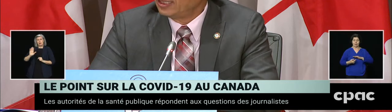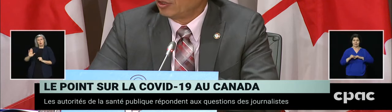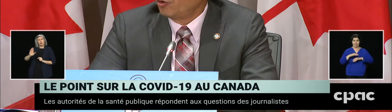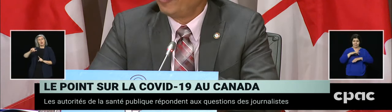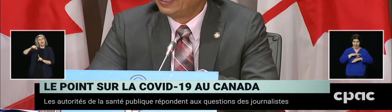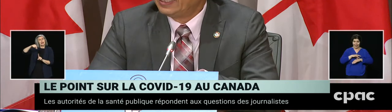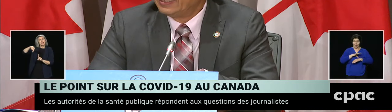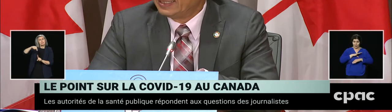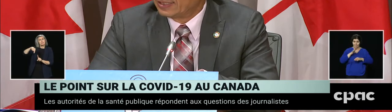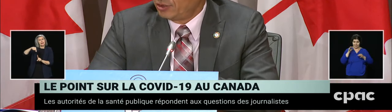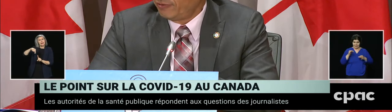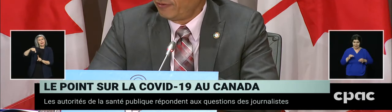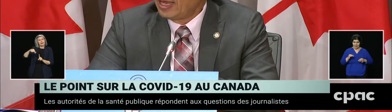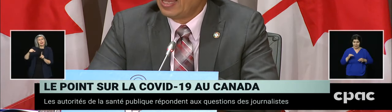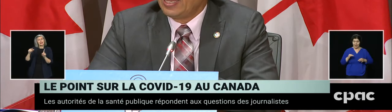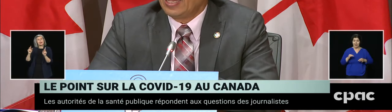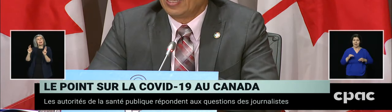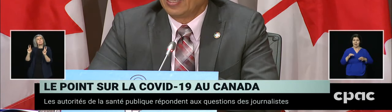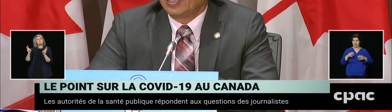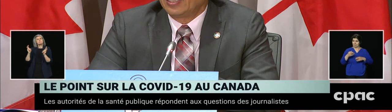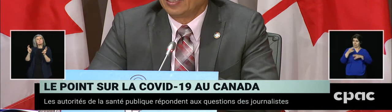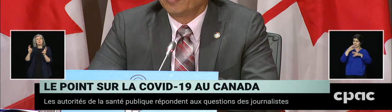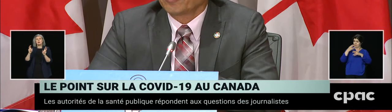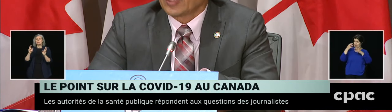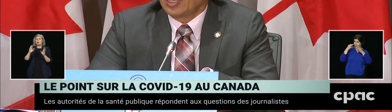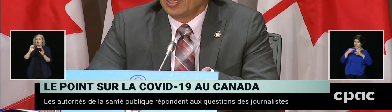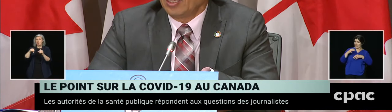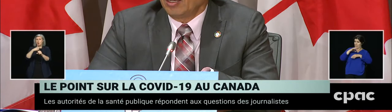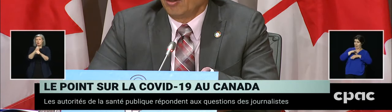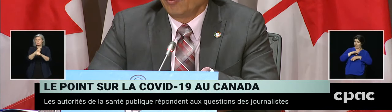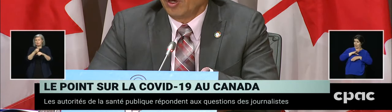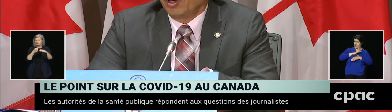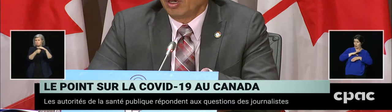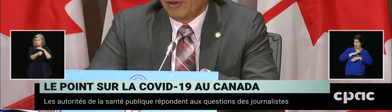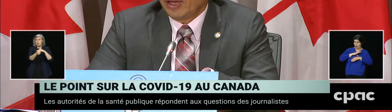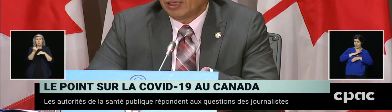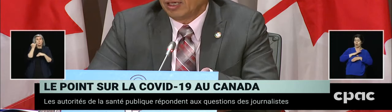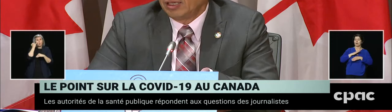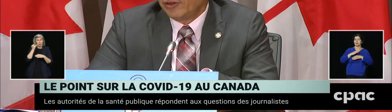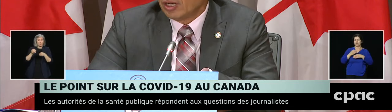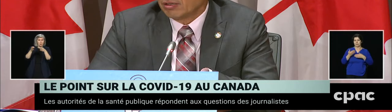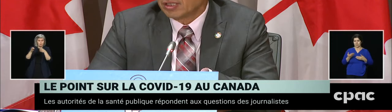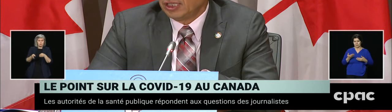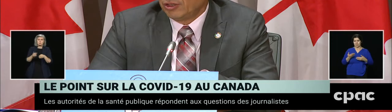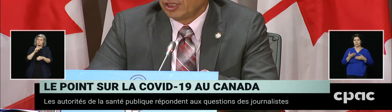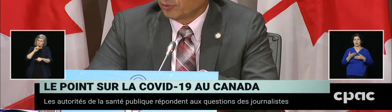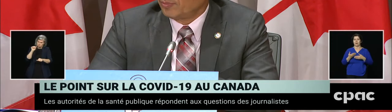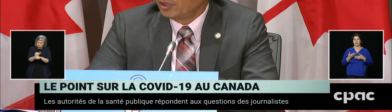WHAT THEY CALL LOCK DOWN FOR